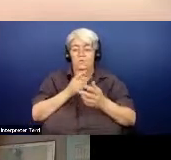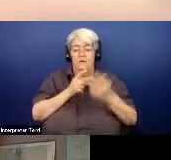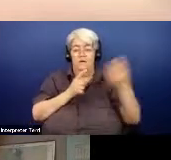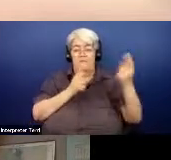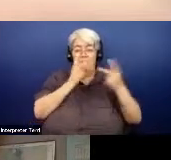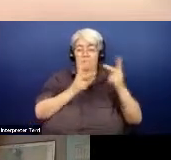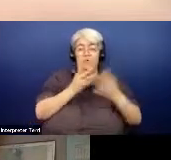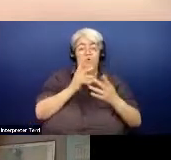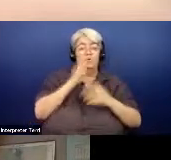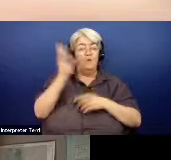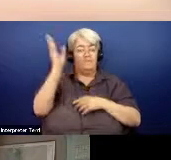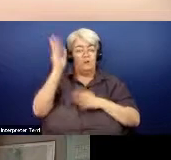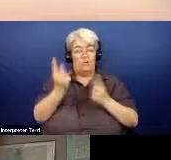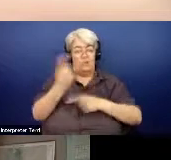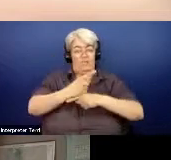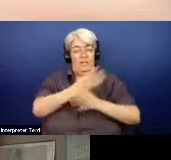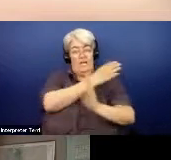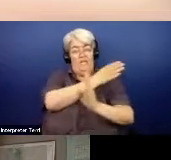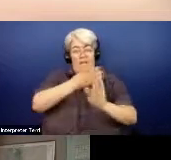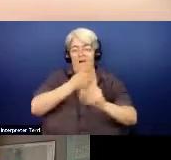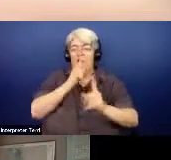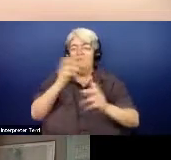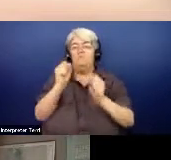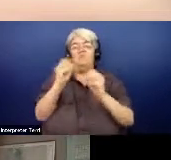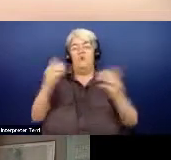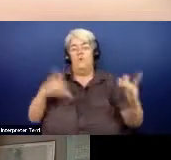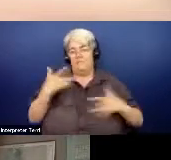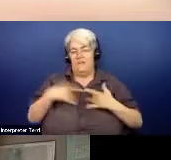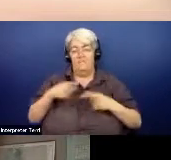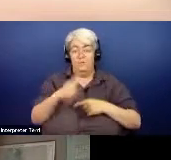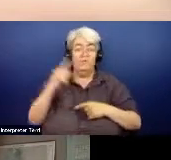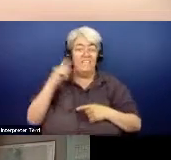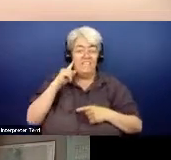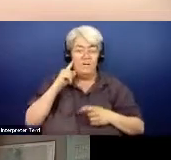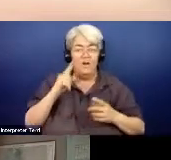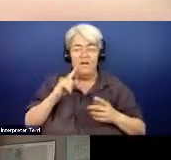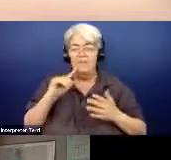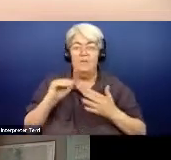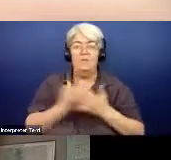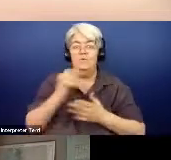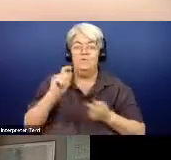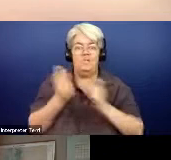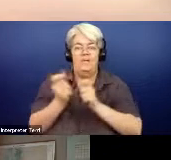heard from today. I'm very excited for you to hear the change maker that is coming up next.